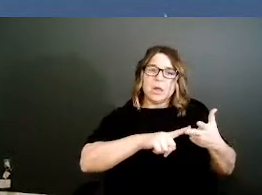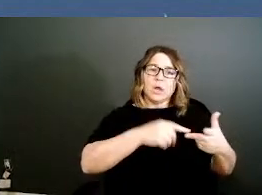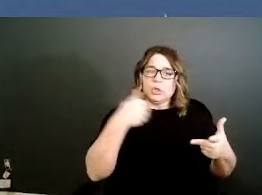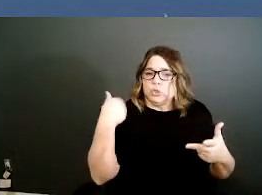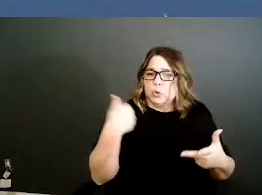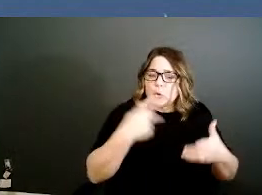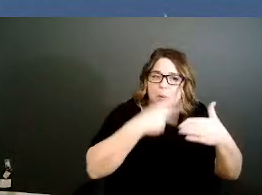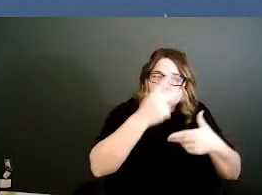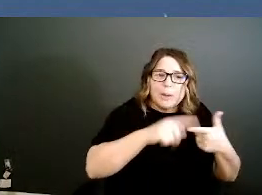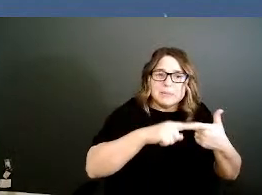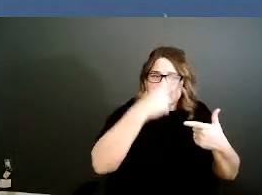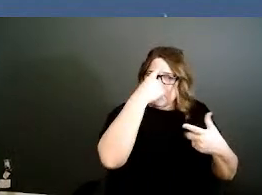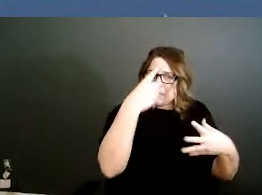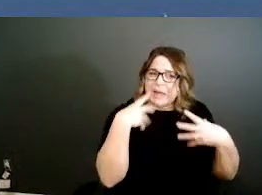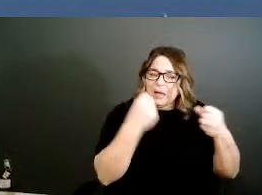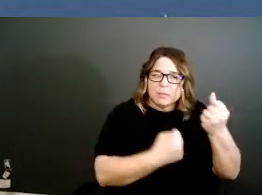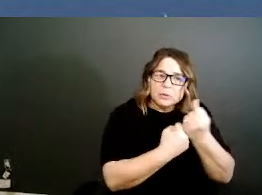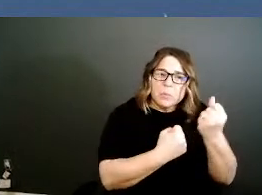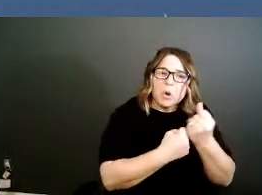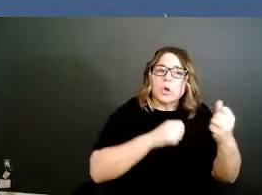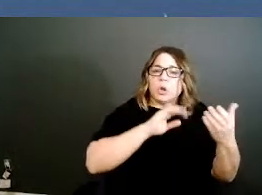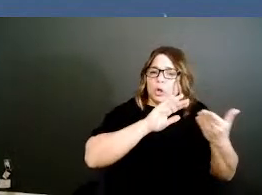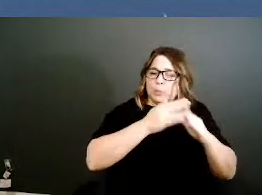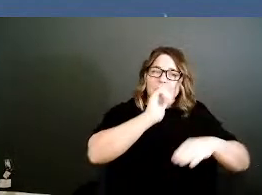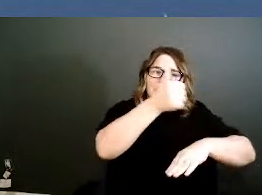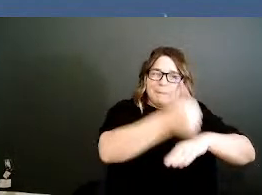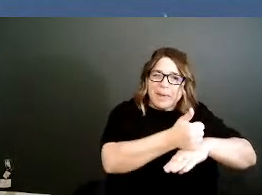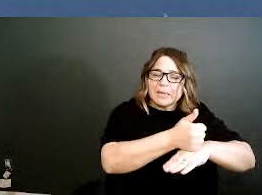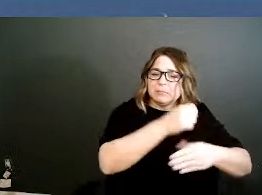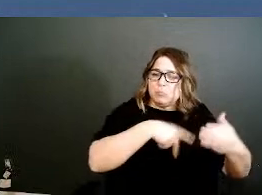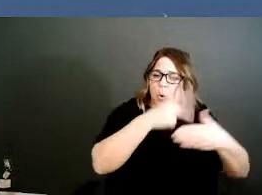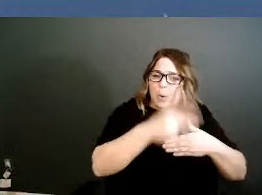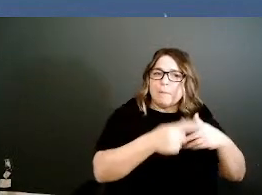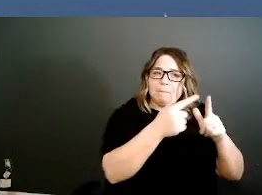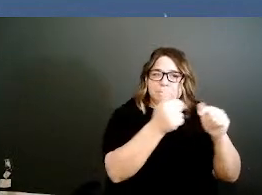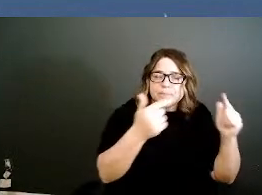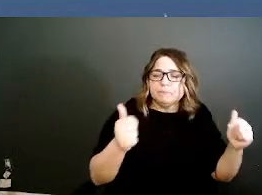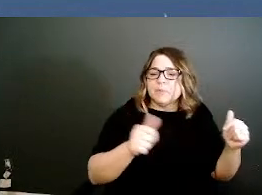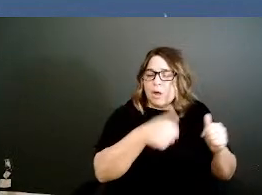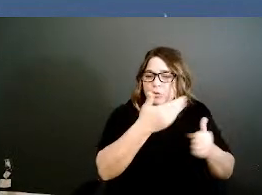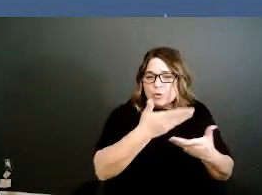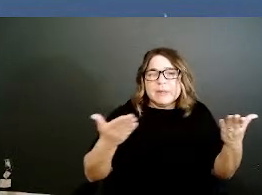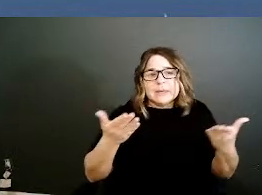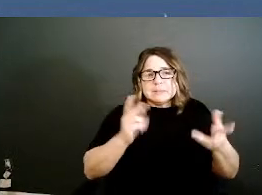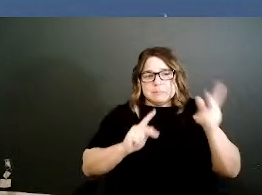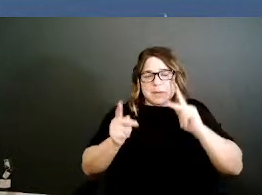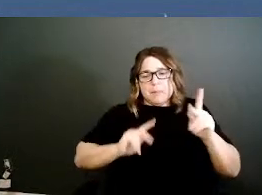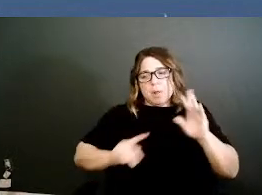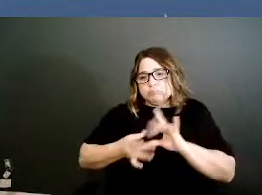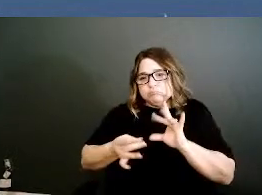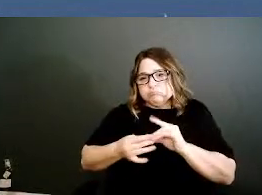AND THAT THE PREVIOUS SPEAKERS SAID WE NEED PUBLIC SAFETY AND NOT POLICE. THANK YOU. ≫ COUNCIL PRESIDENT